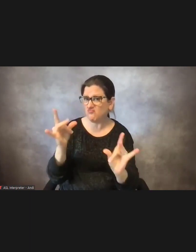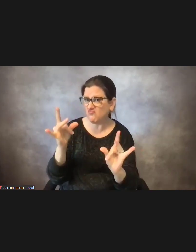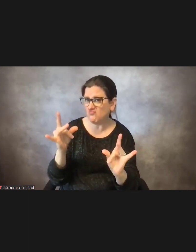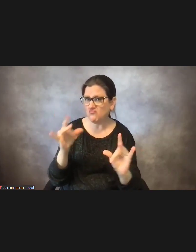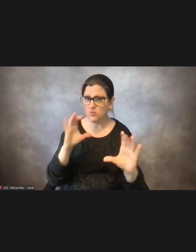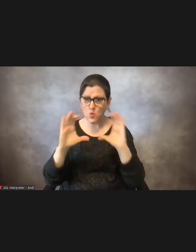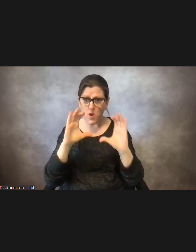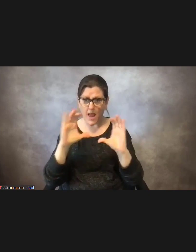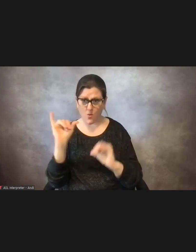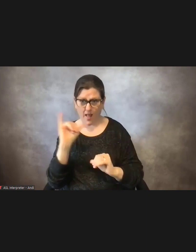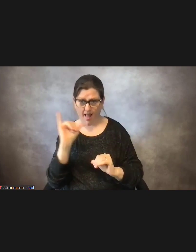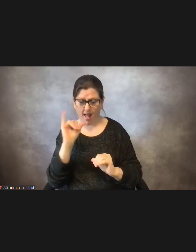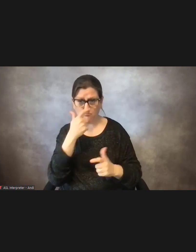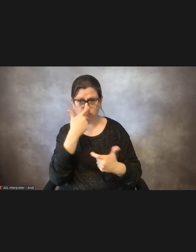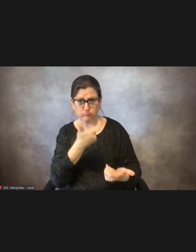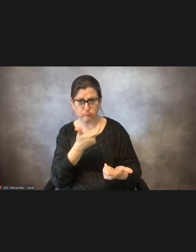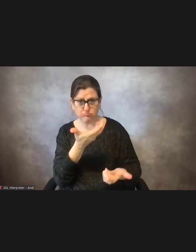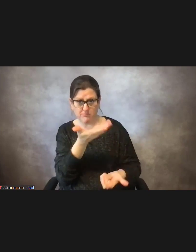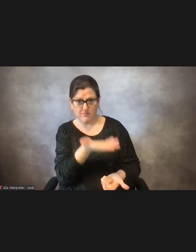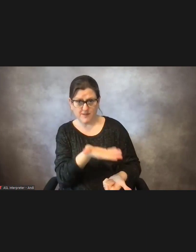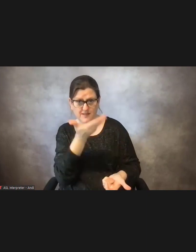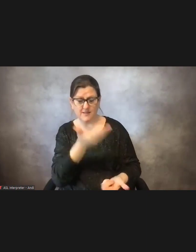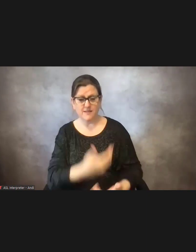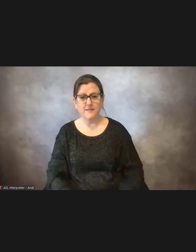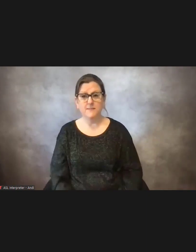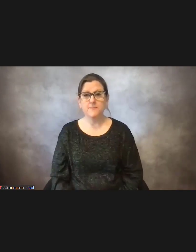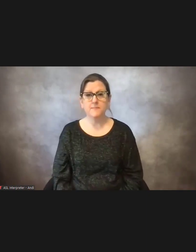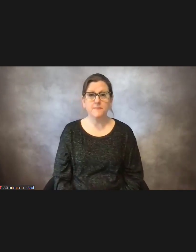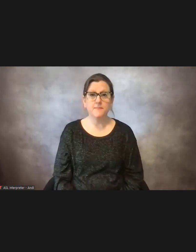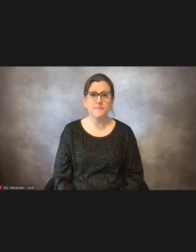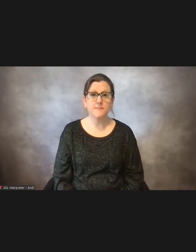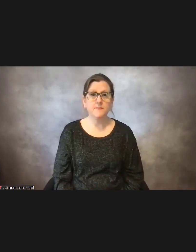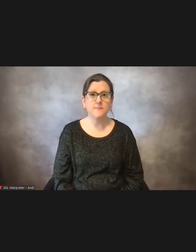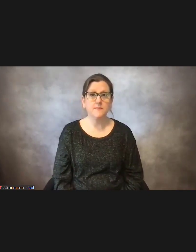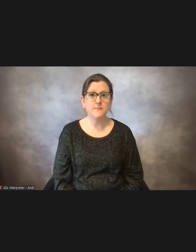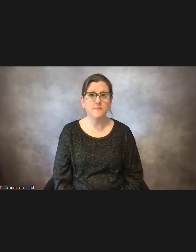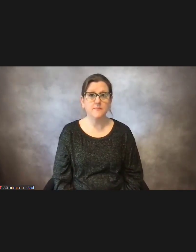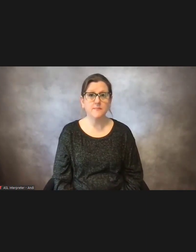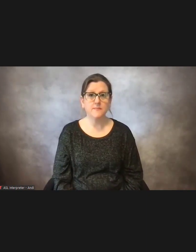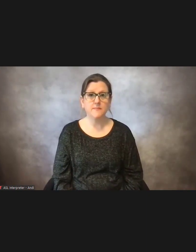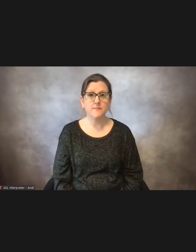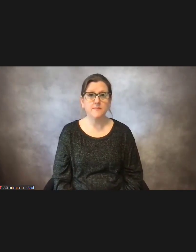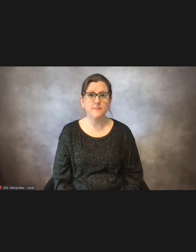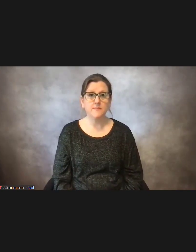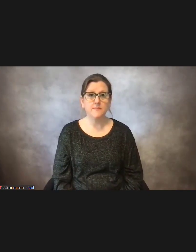So So, let's have a look.